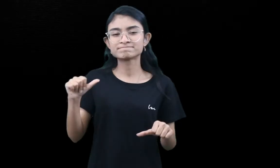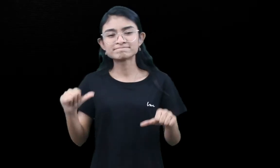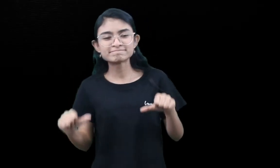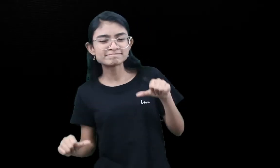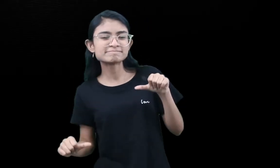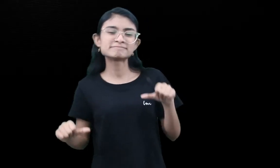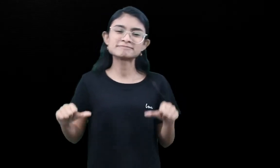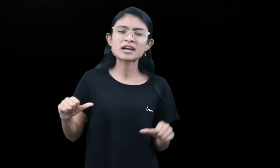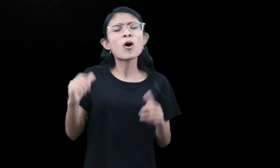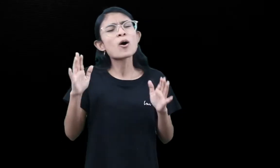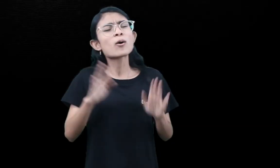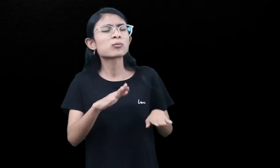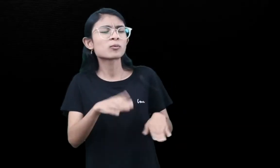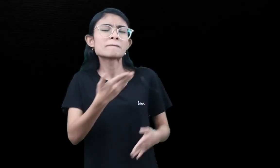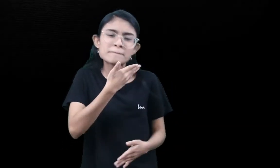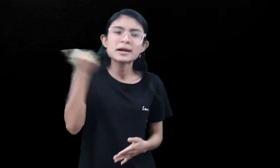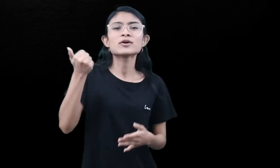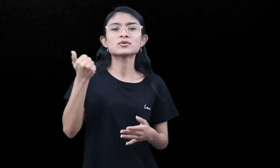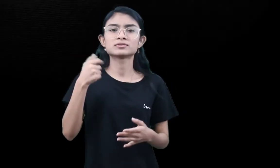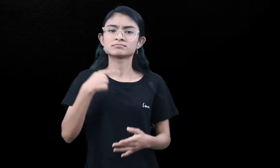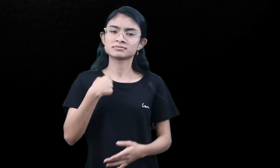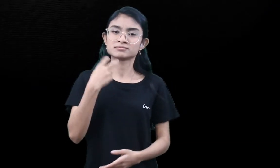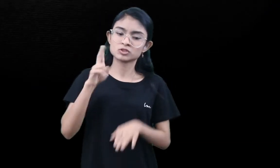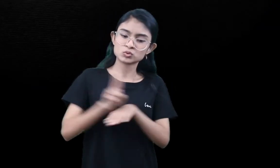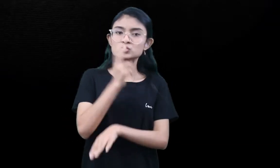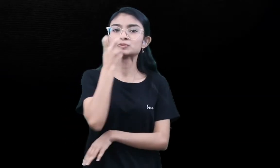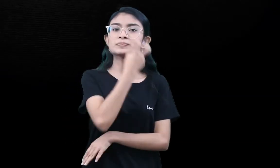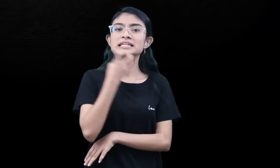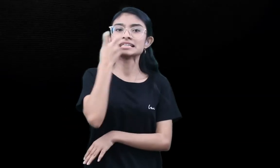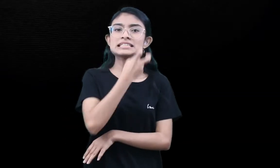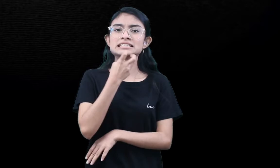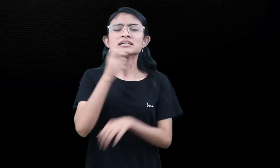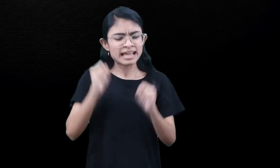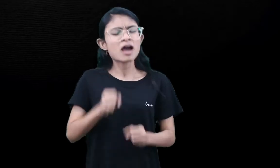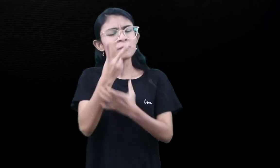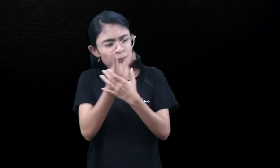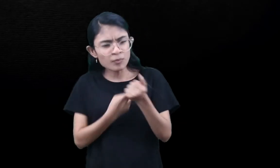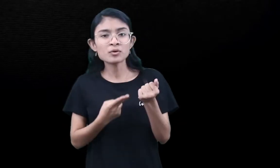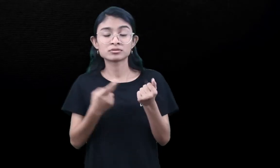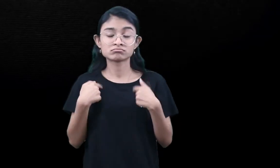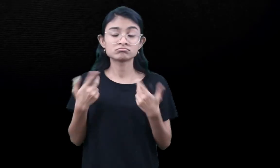But they still want me to use my speech. They want me to use both.